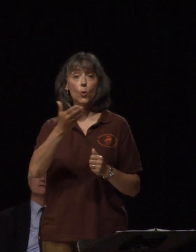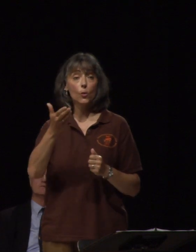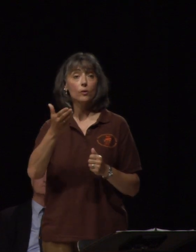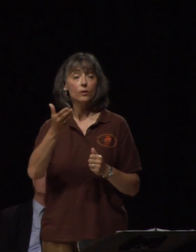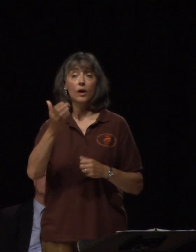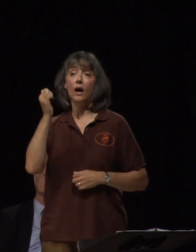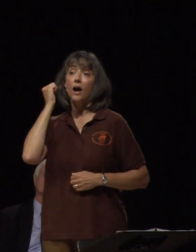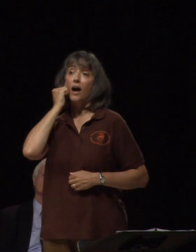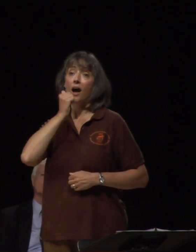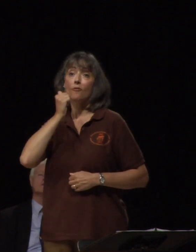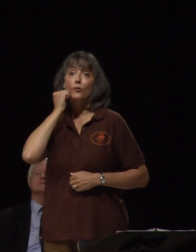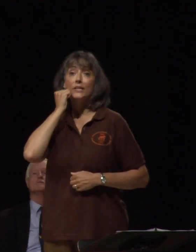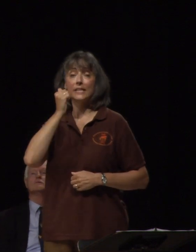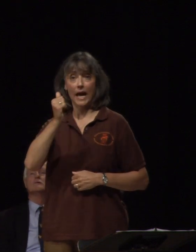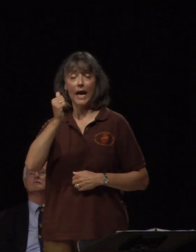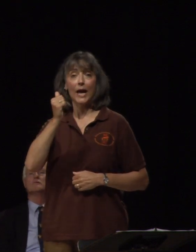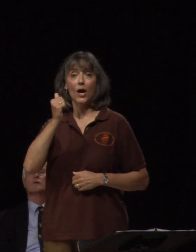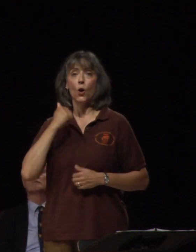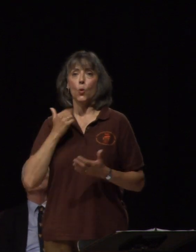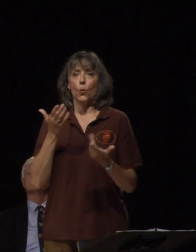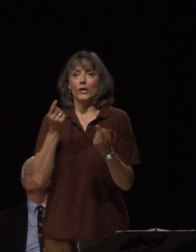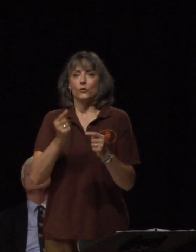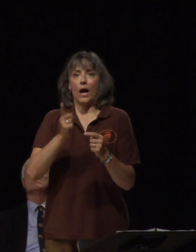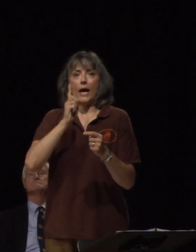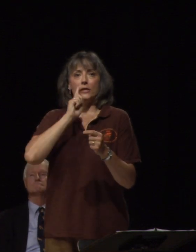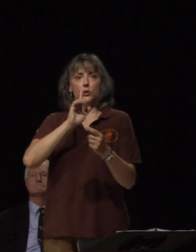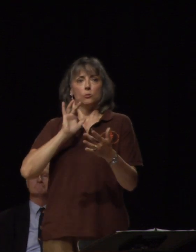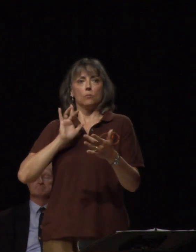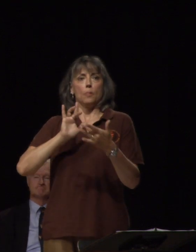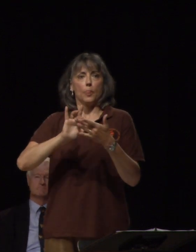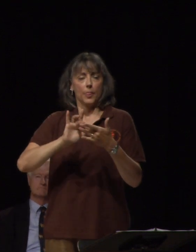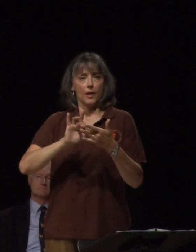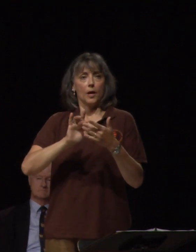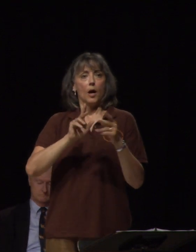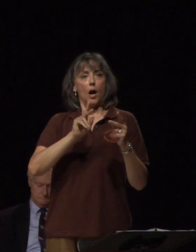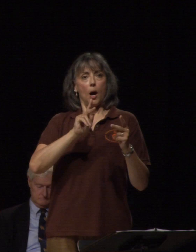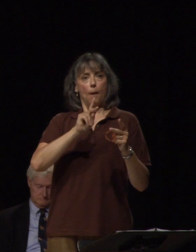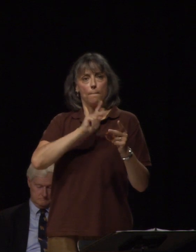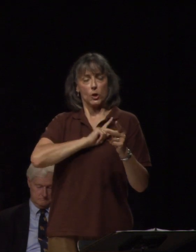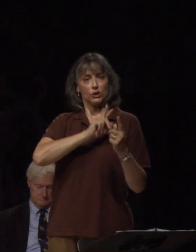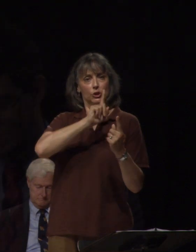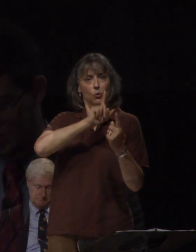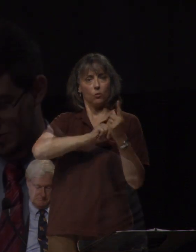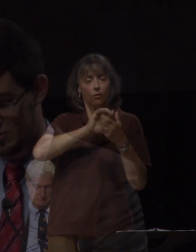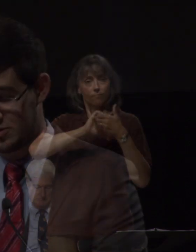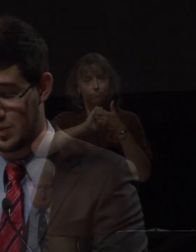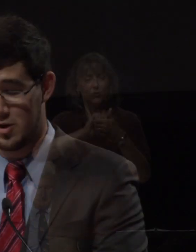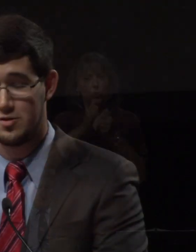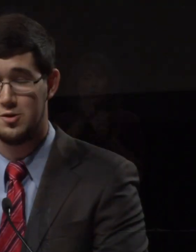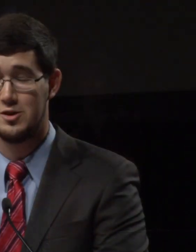PERSONAL BOND WITH EACH AND EVERY ONE OF YOU. WE LOOK FORWARD TO WORKING WITH YOU TO BETTER THE STUDENT